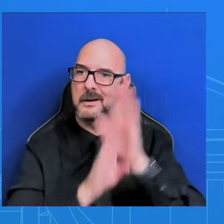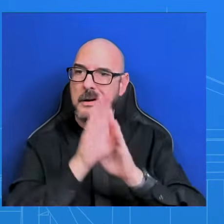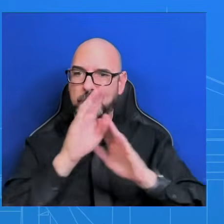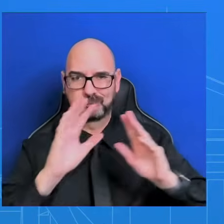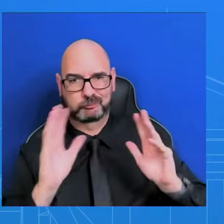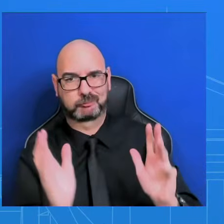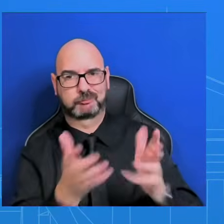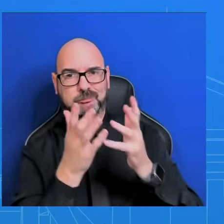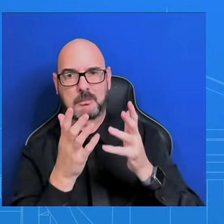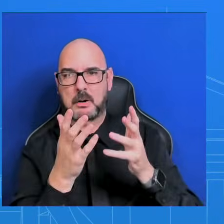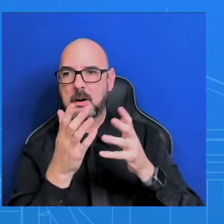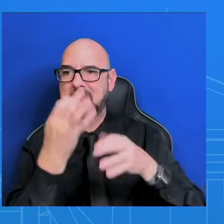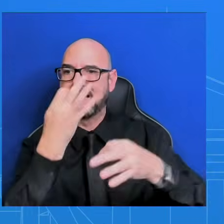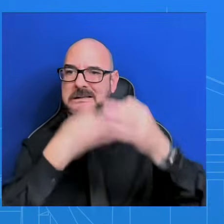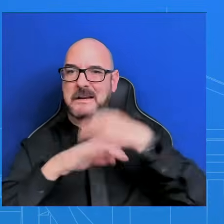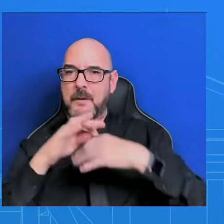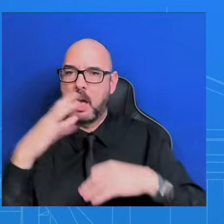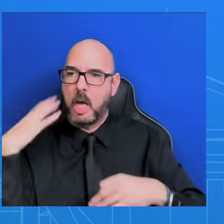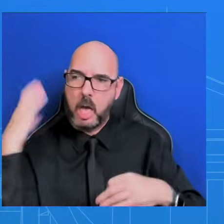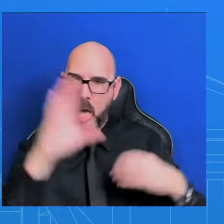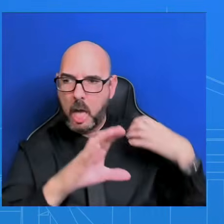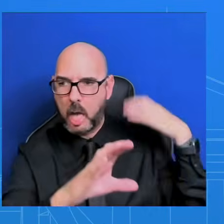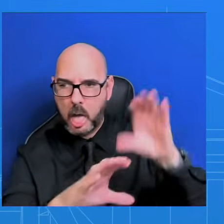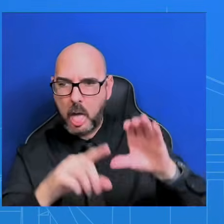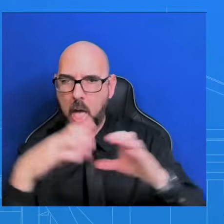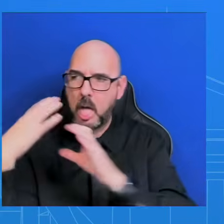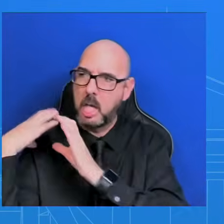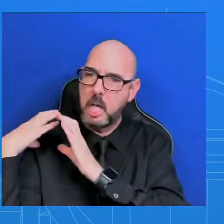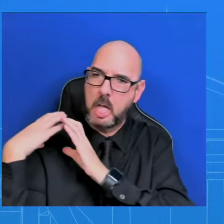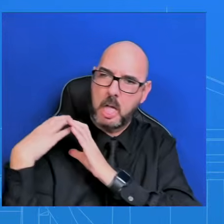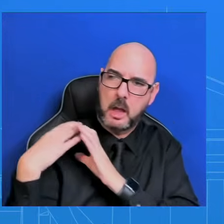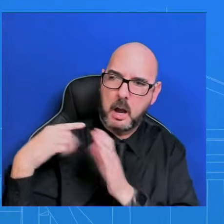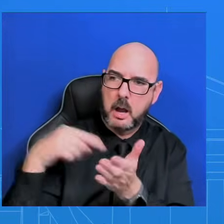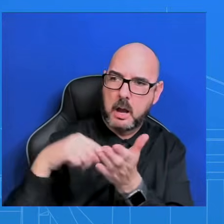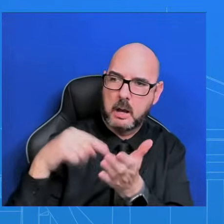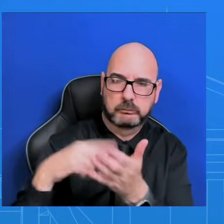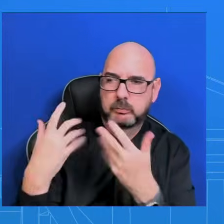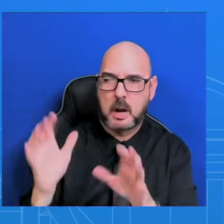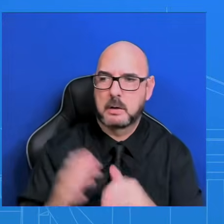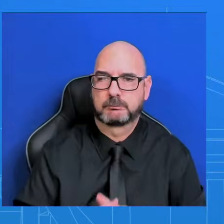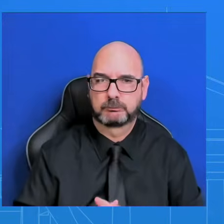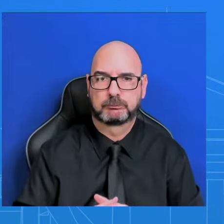The President will continue using every tool at his disposal to get student loan borrowers